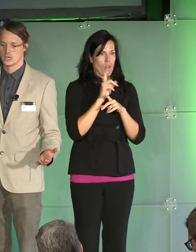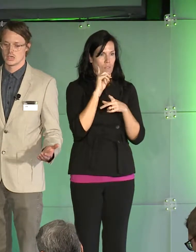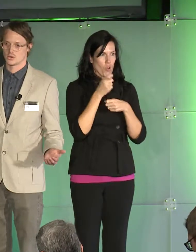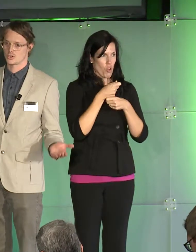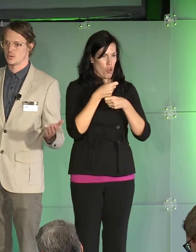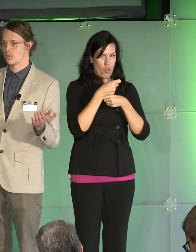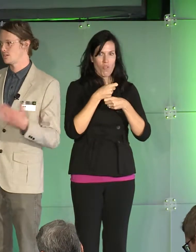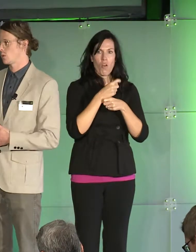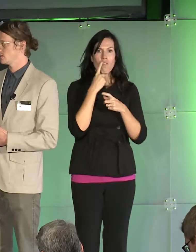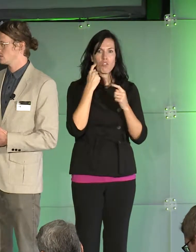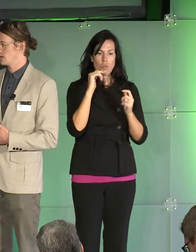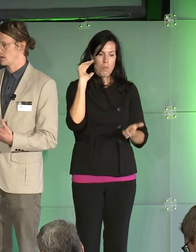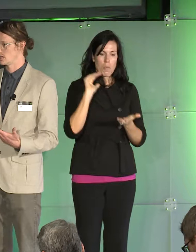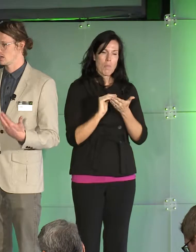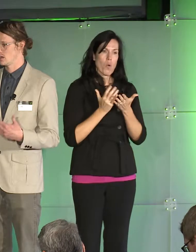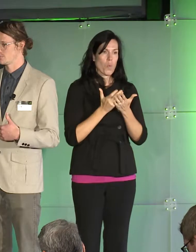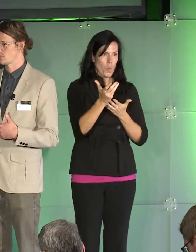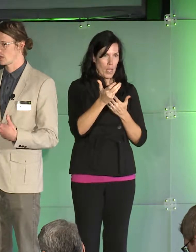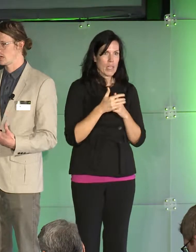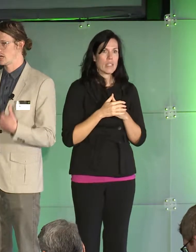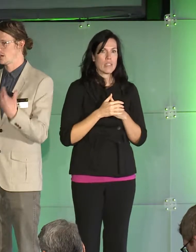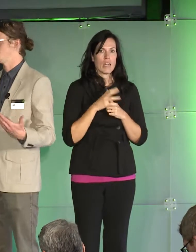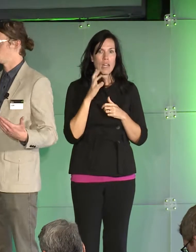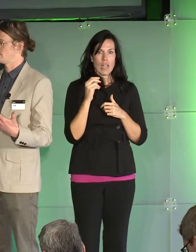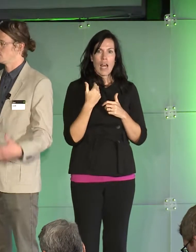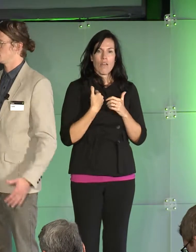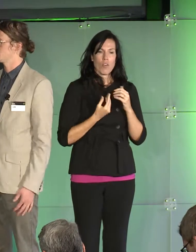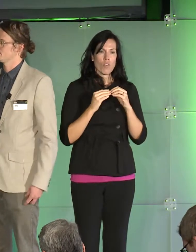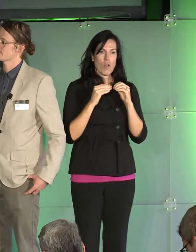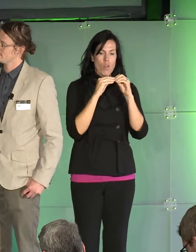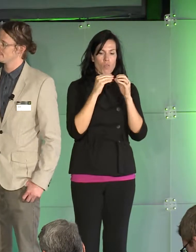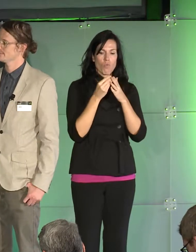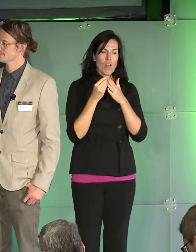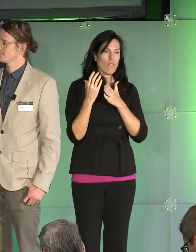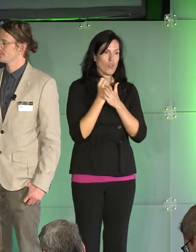in order to minimize waste and gain an additional revenue stream. Great, well good luck. Thank you.